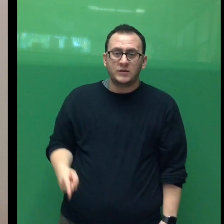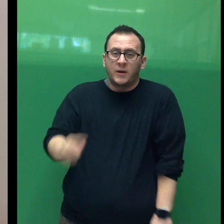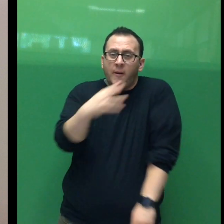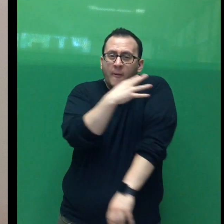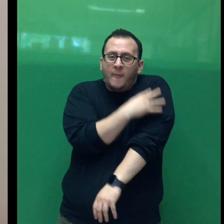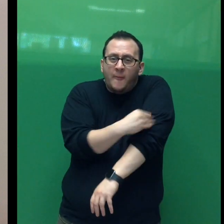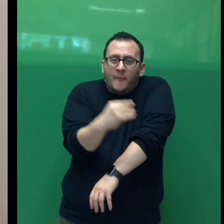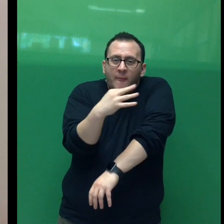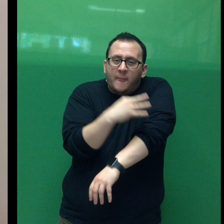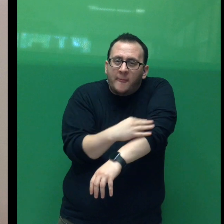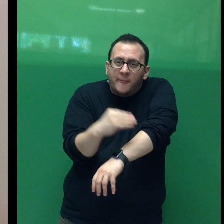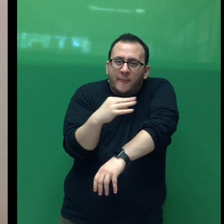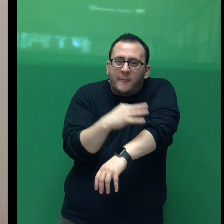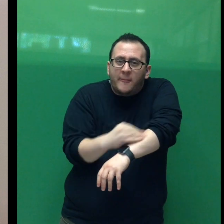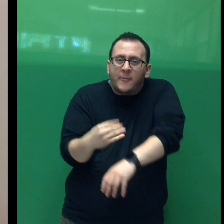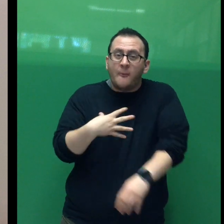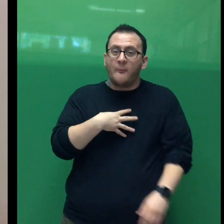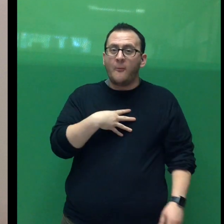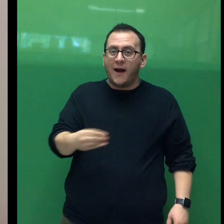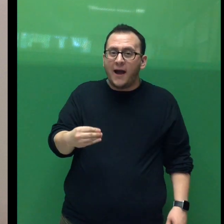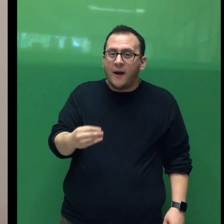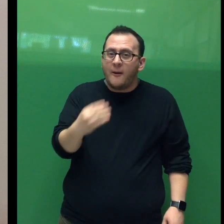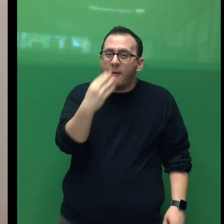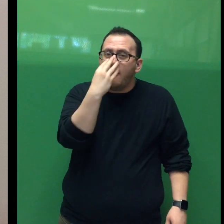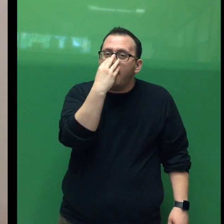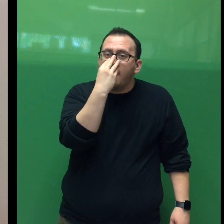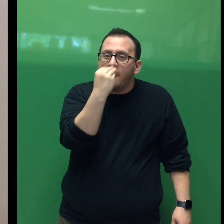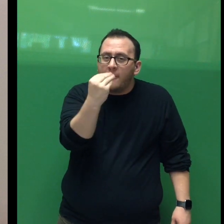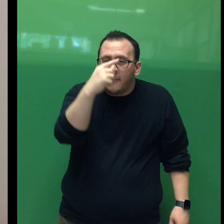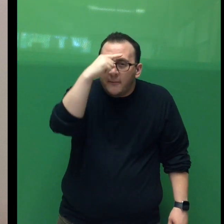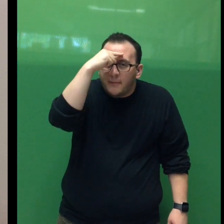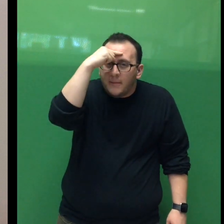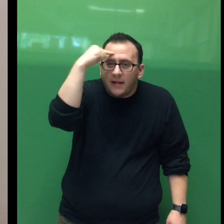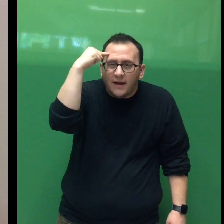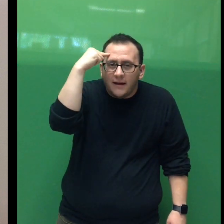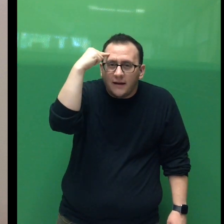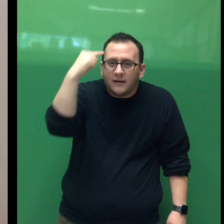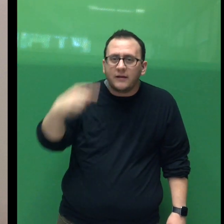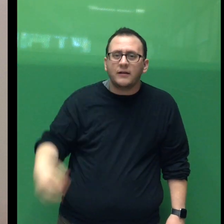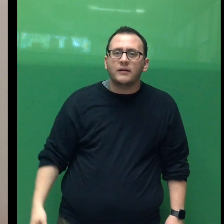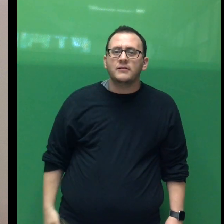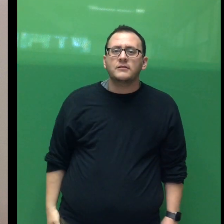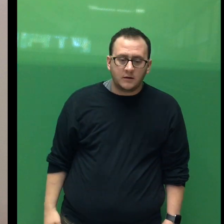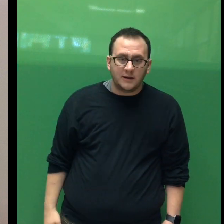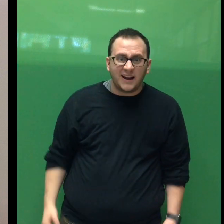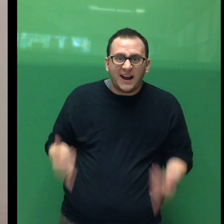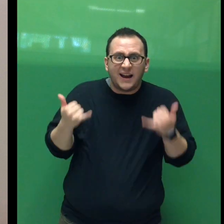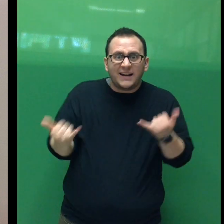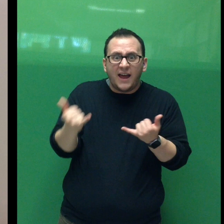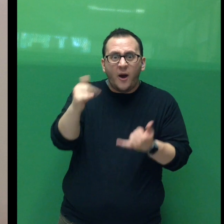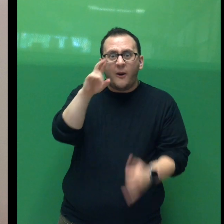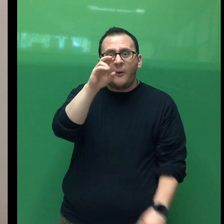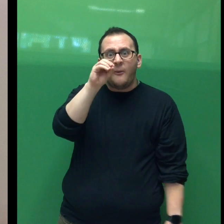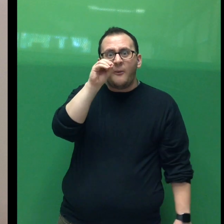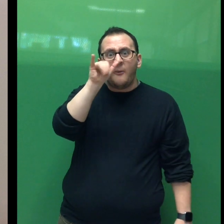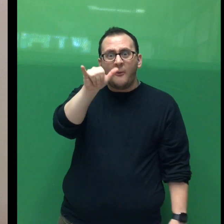Crack! Out came their very own baby. She had fuzzy white feathers and a funny black beak.